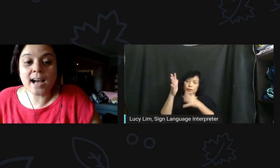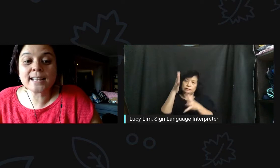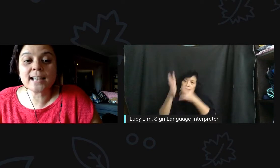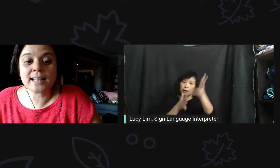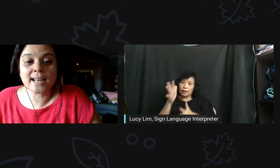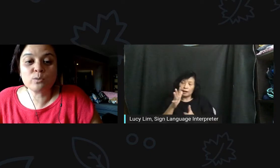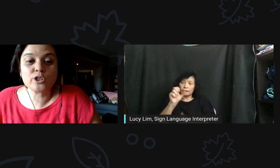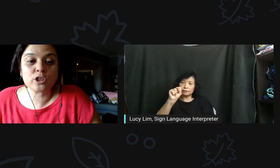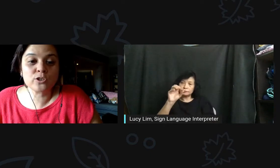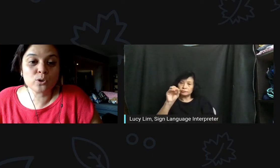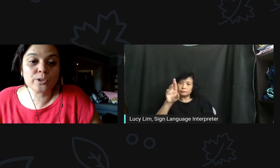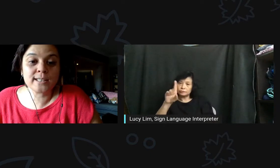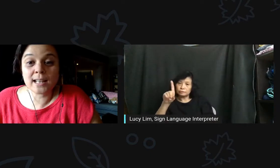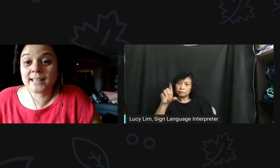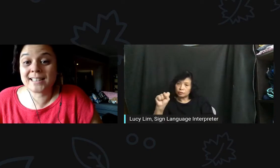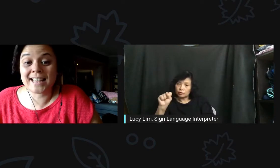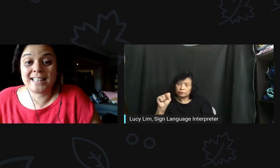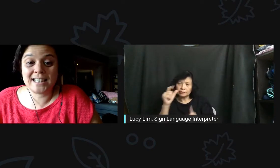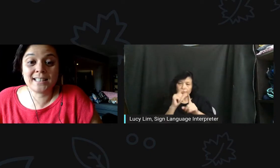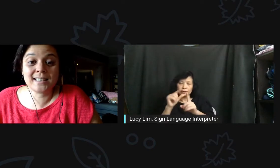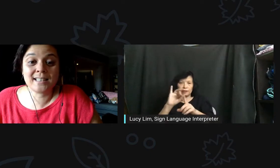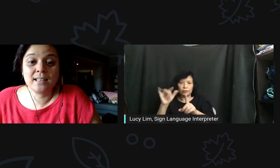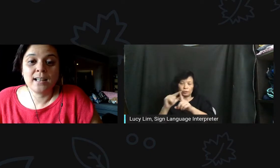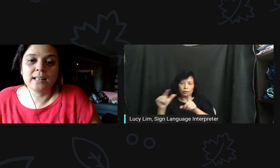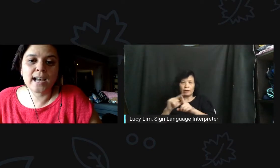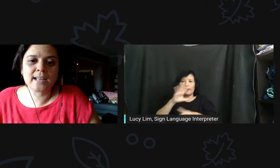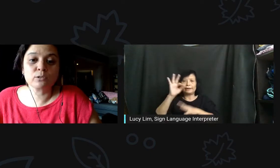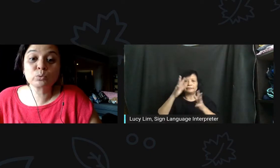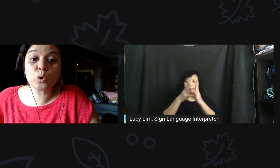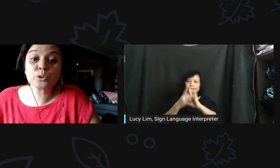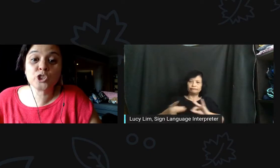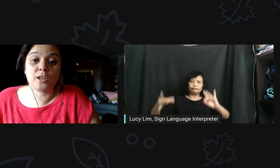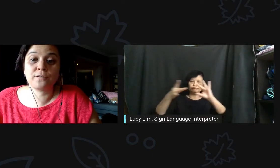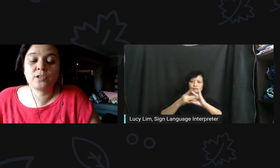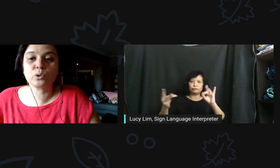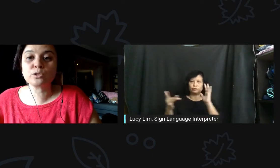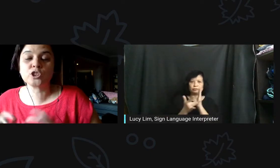and sign language storytelling techniques like role shift.